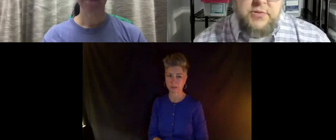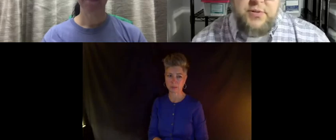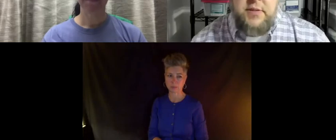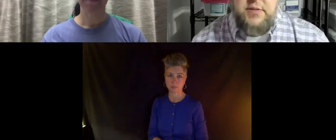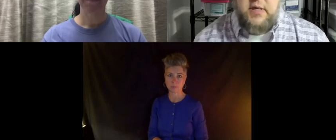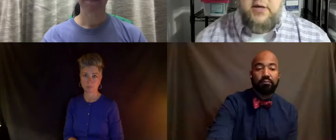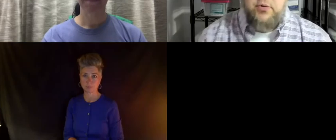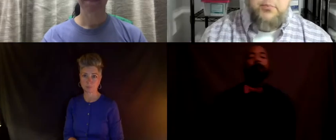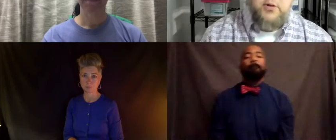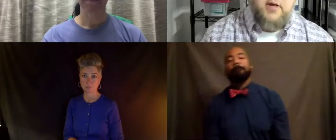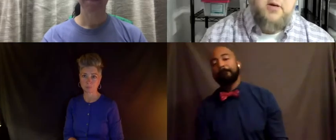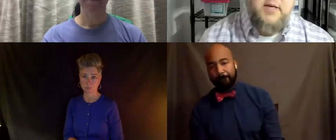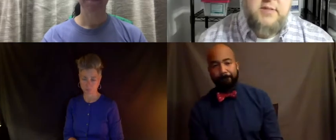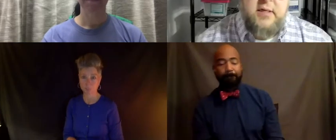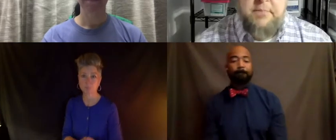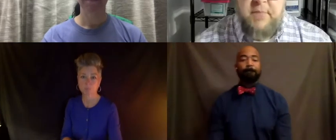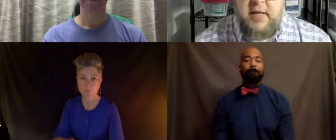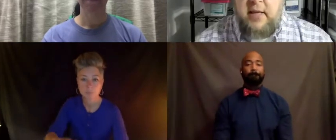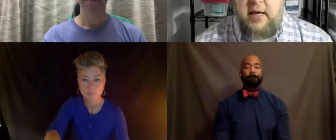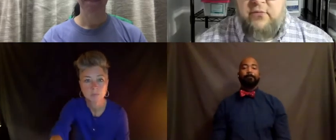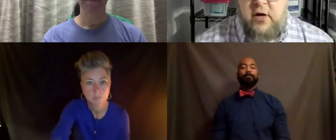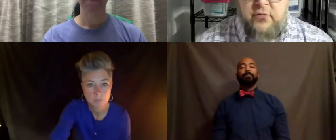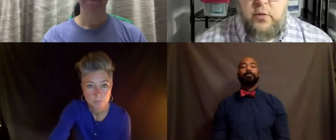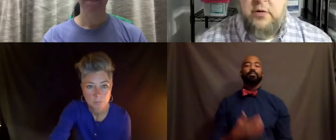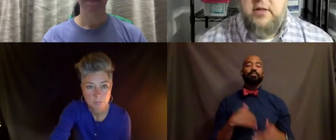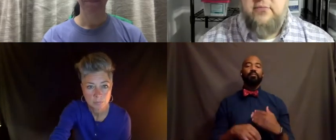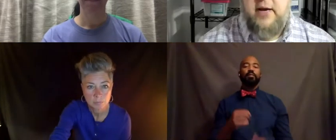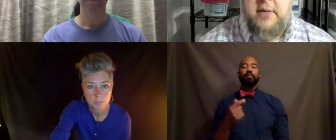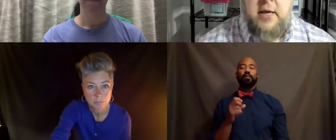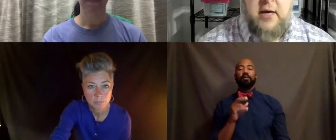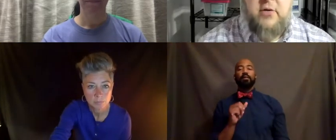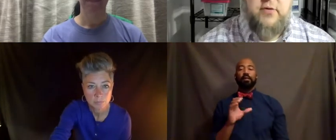Next question is, I grew up with gynecomastia and have often wondered if I may have